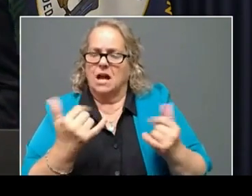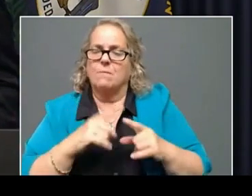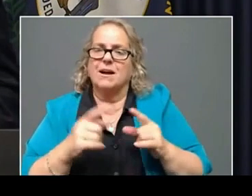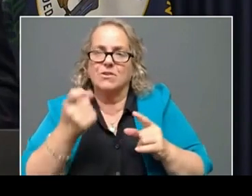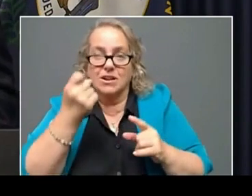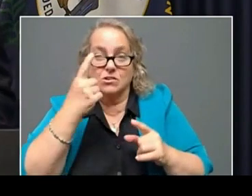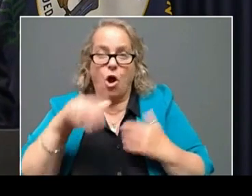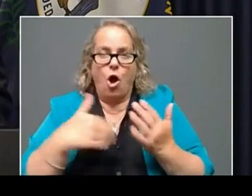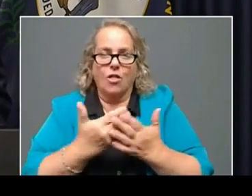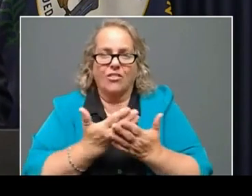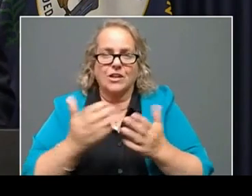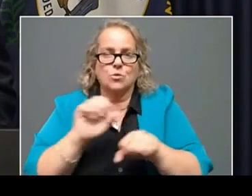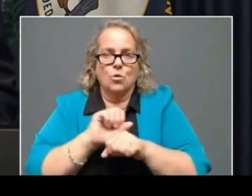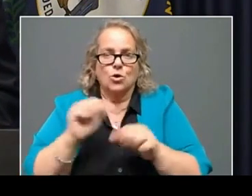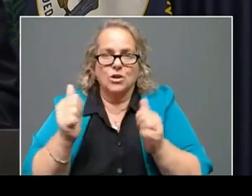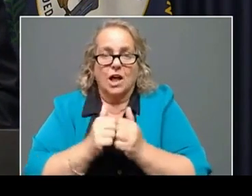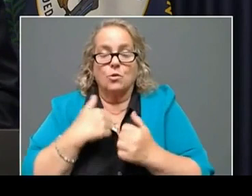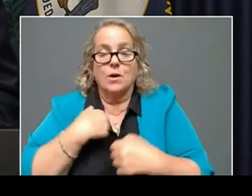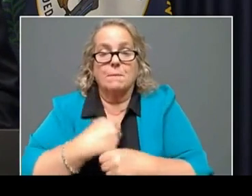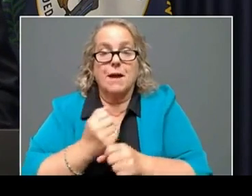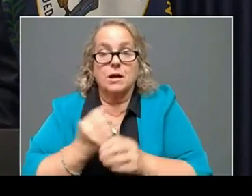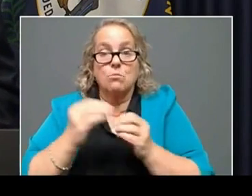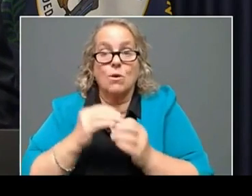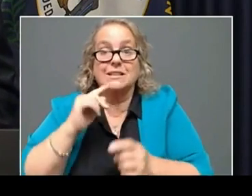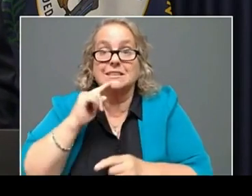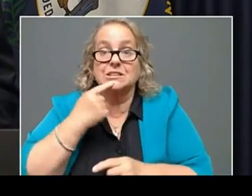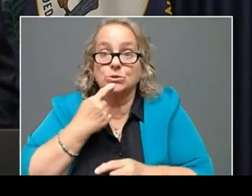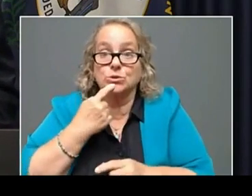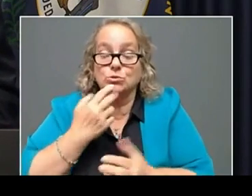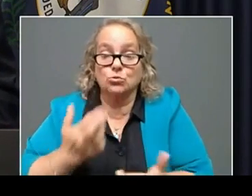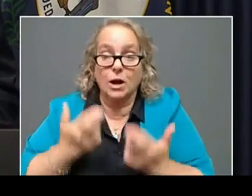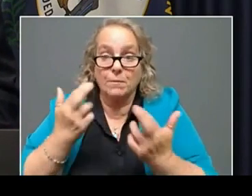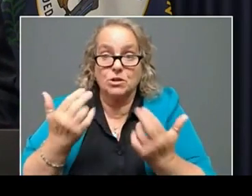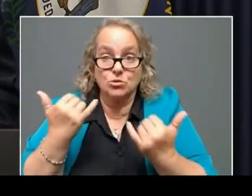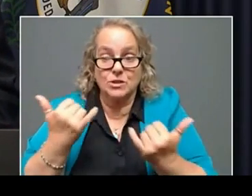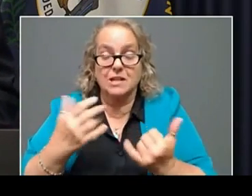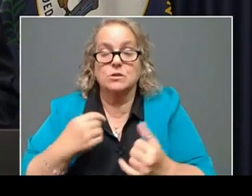serious recommendations. Today. We'll be watching the data to see what comes